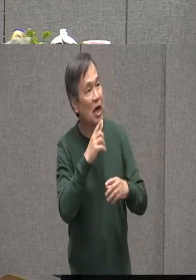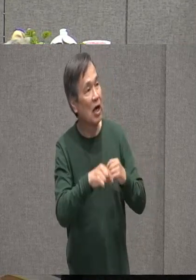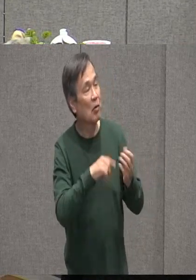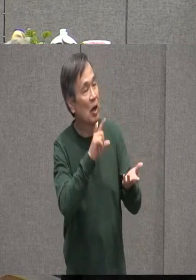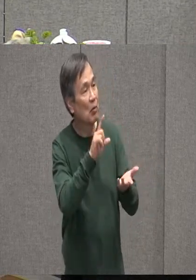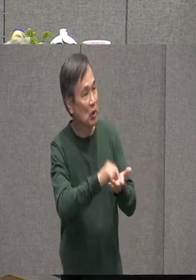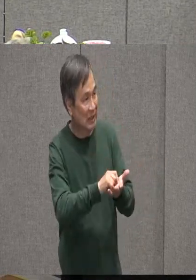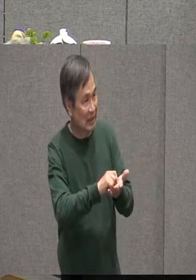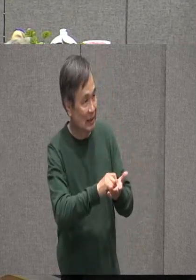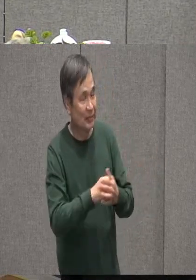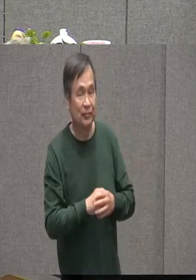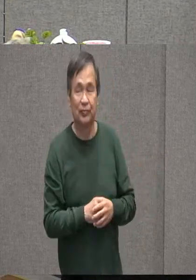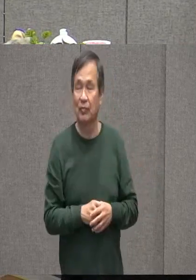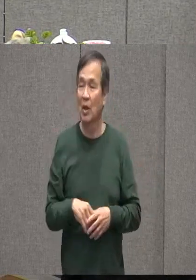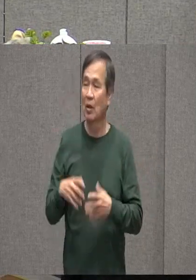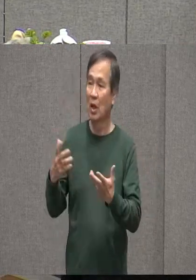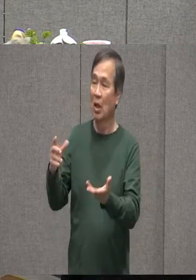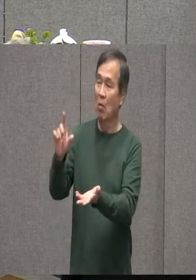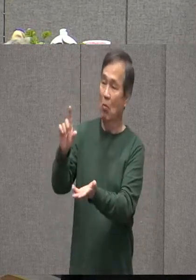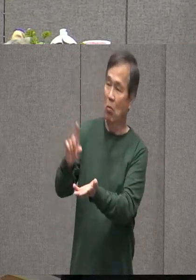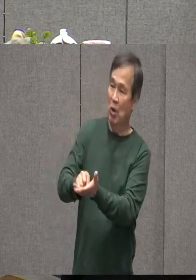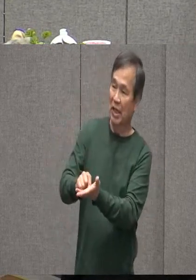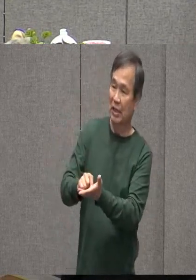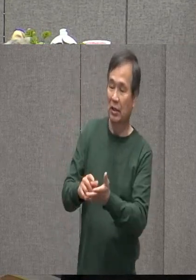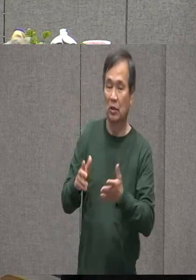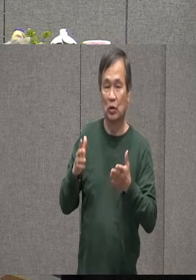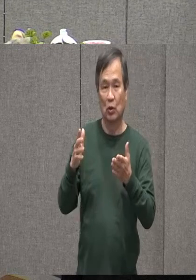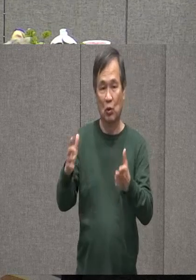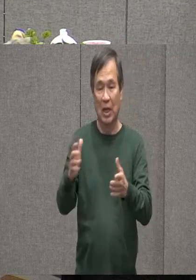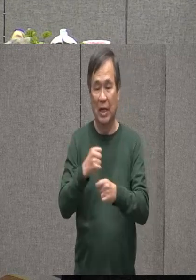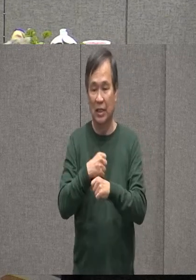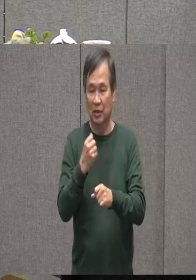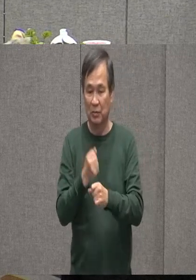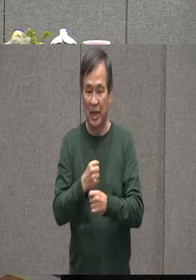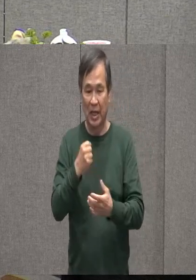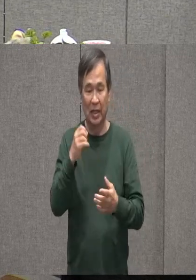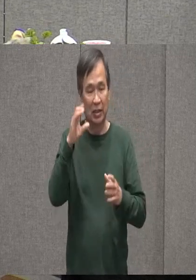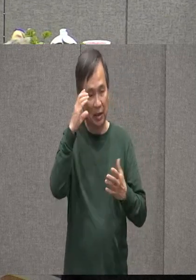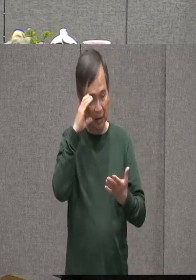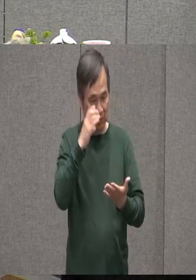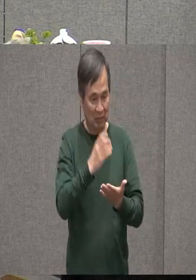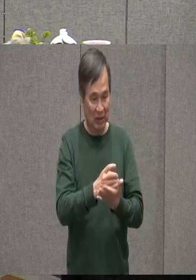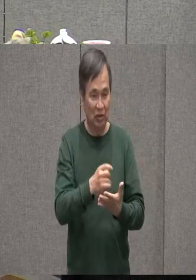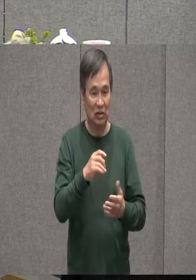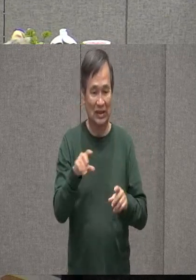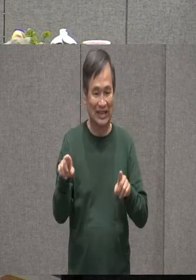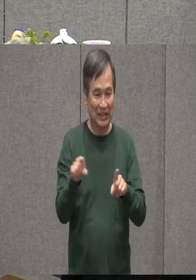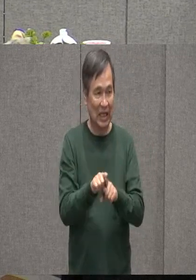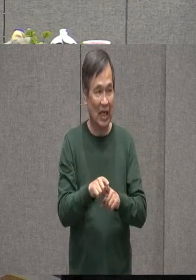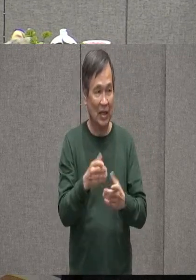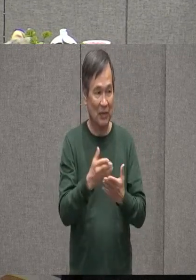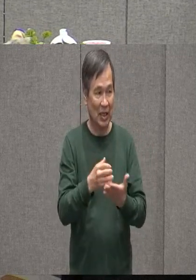and printing is a way to make multiple images out of the same object, and it just so happens